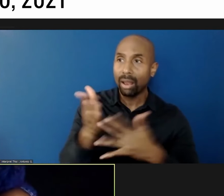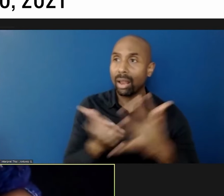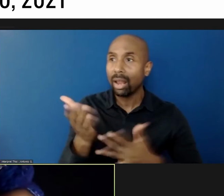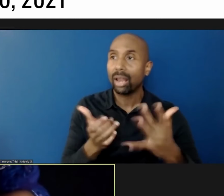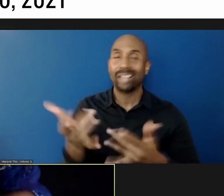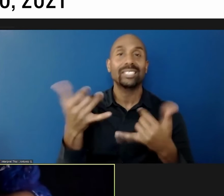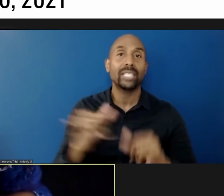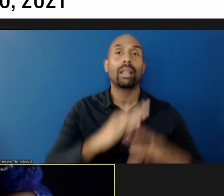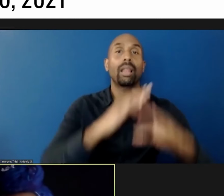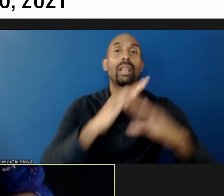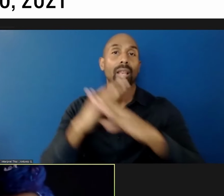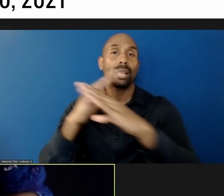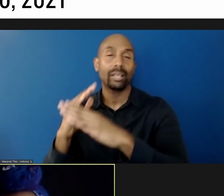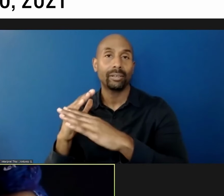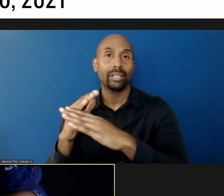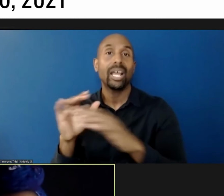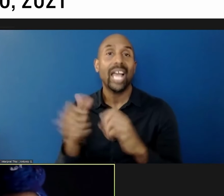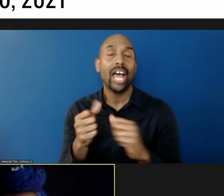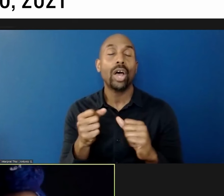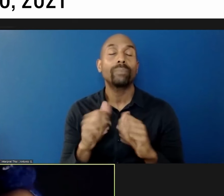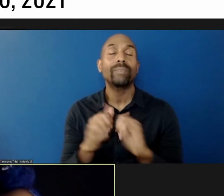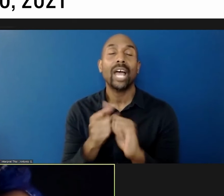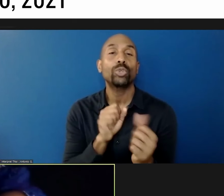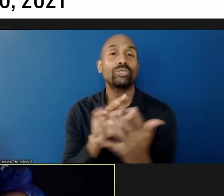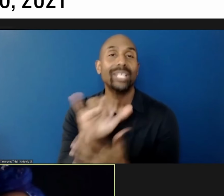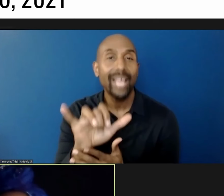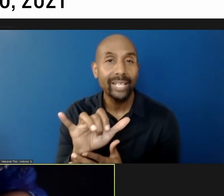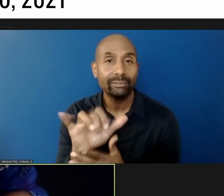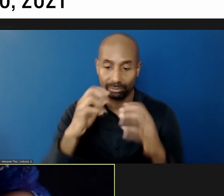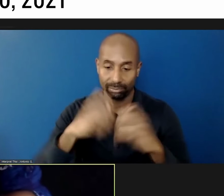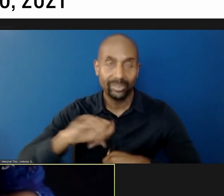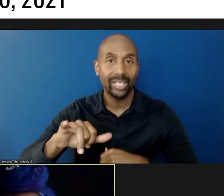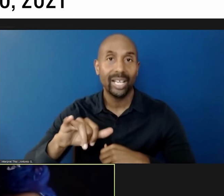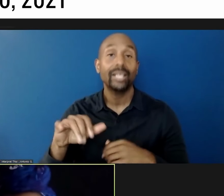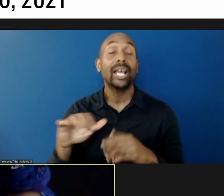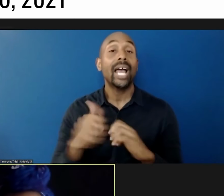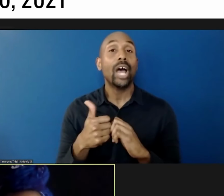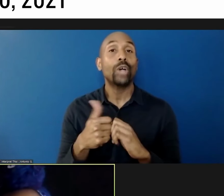safeguard them against those things and I think community services do that really well.